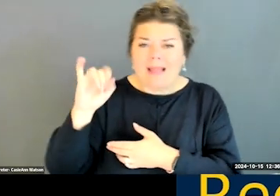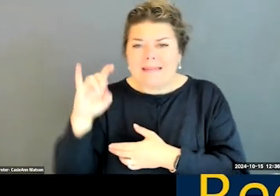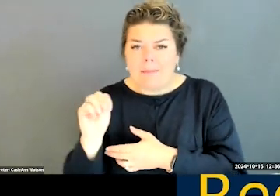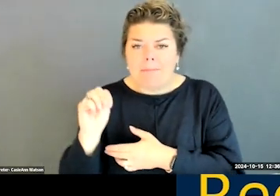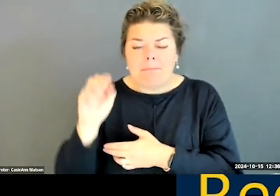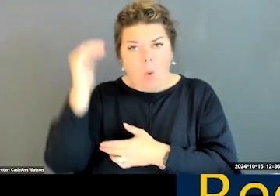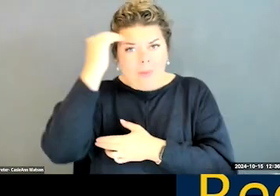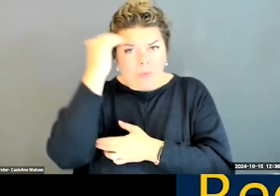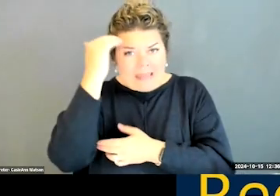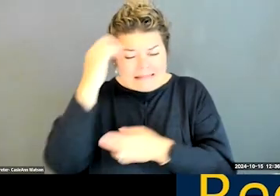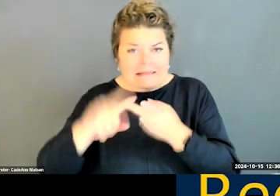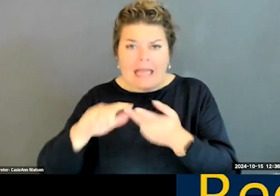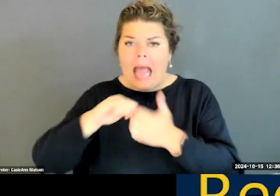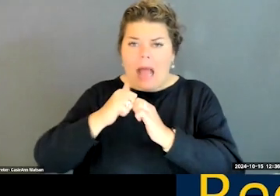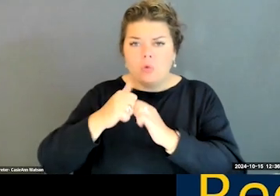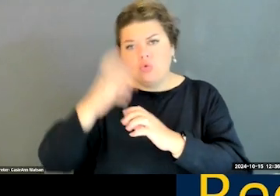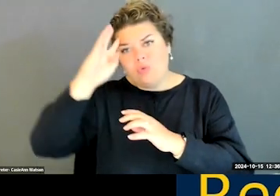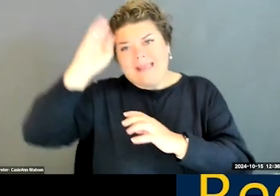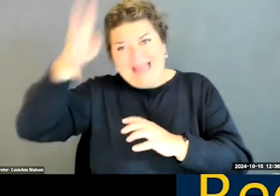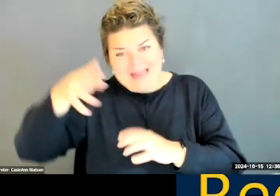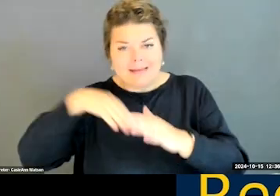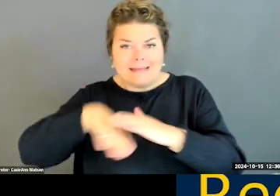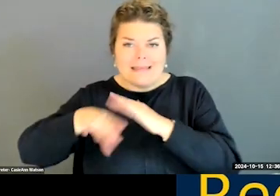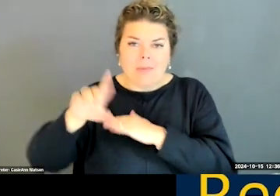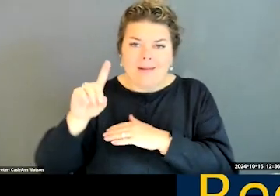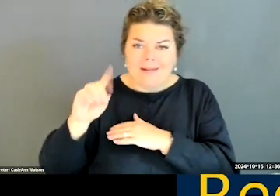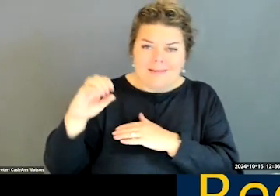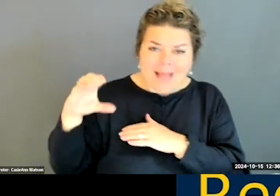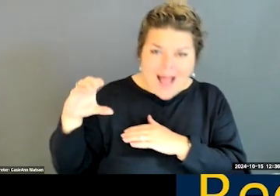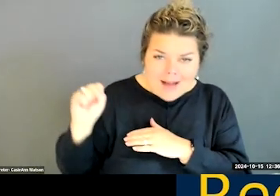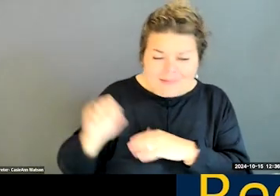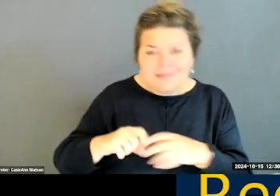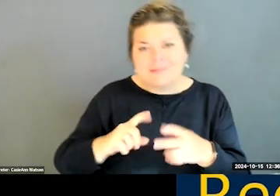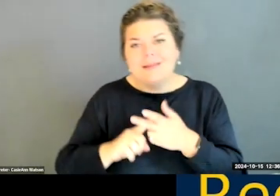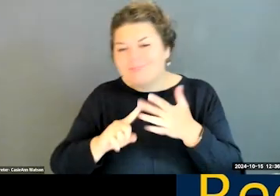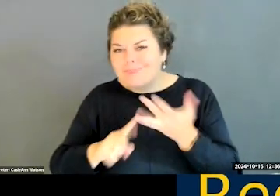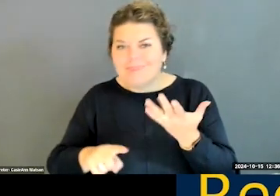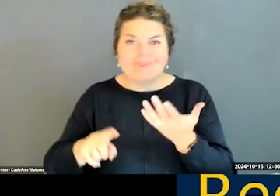some of those digital documents in an accessible way, creating inclusive environments, just to name a few.